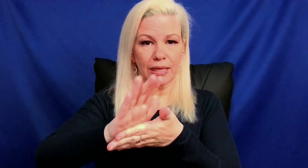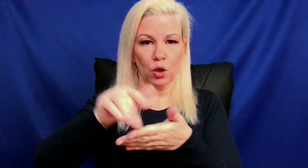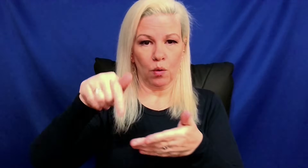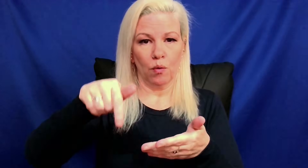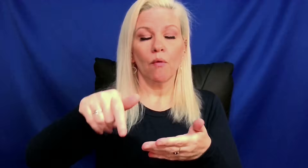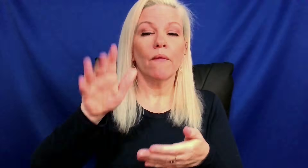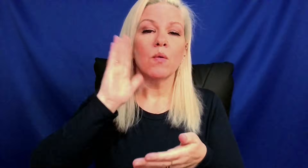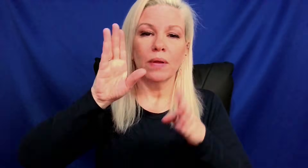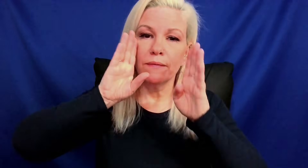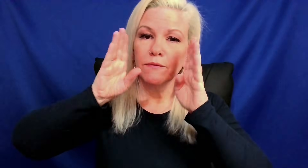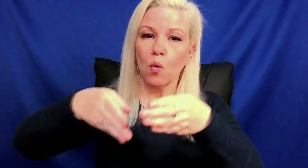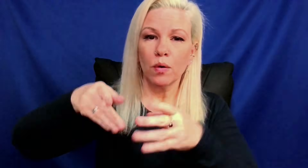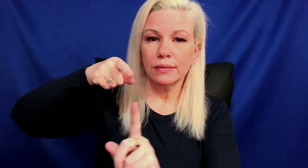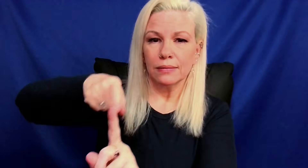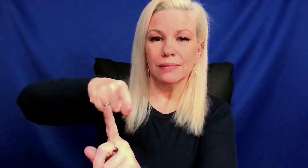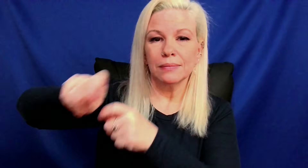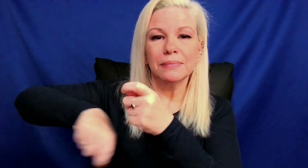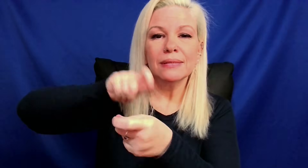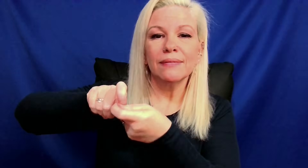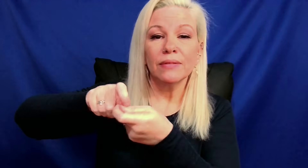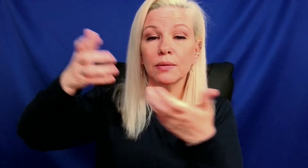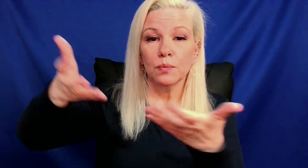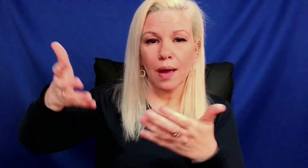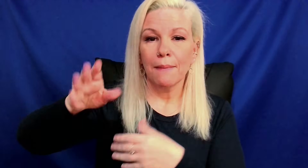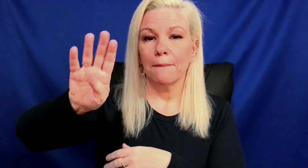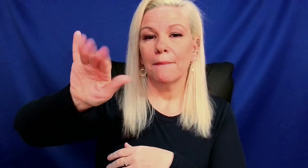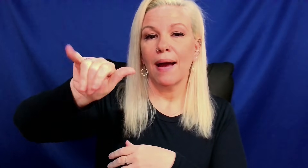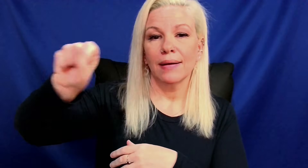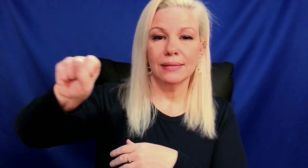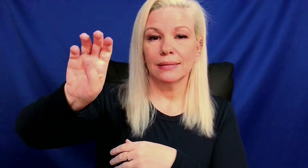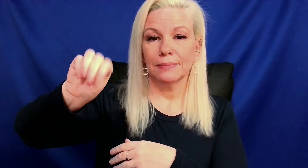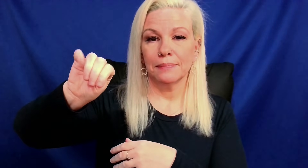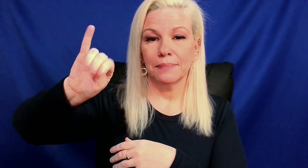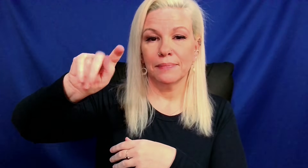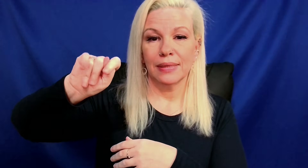In this video, we're going to focus specifically on bias mitigation.